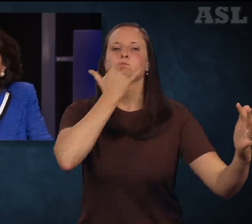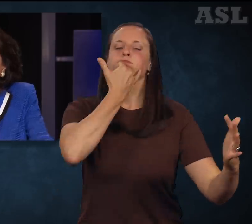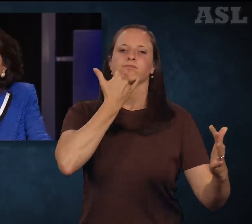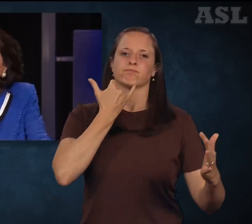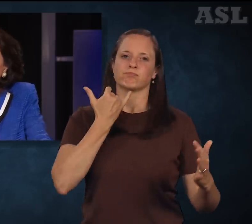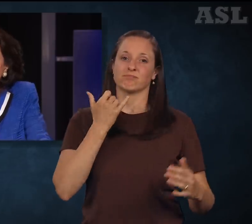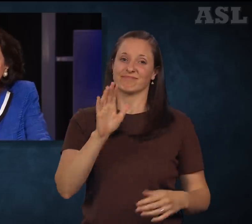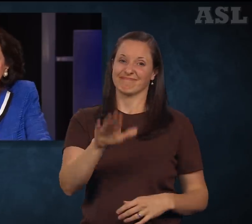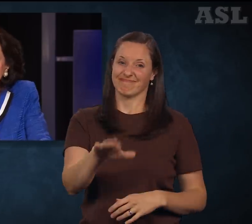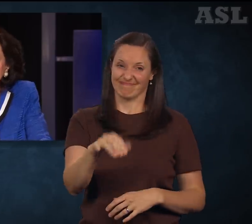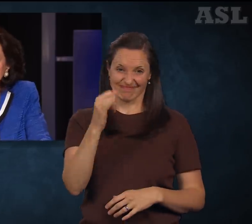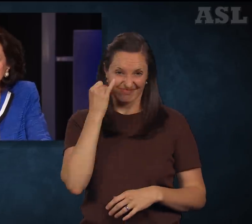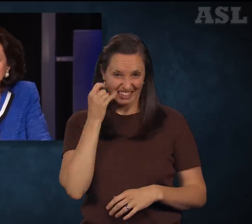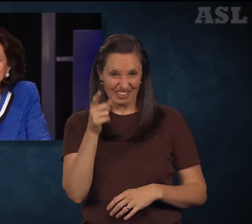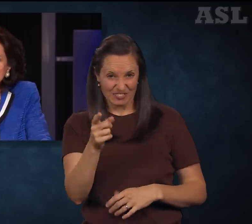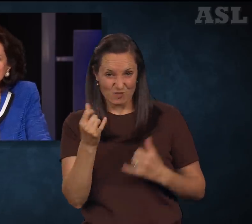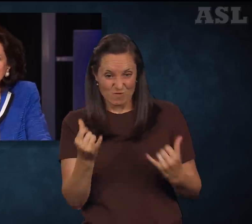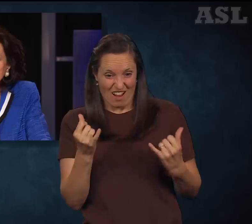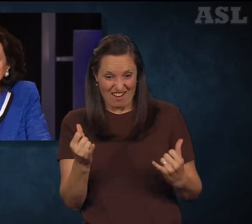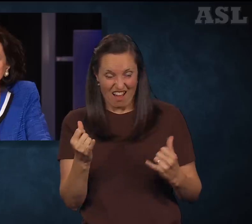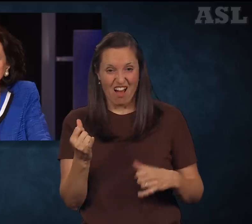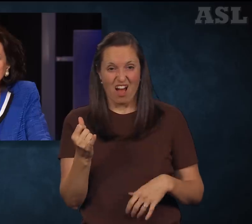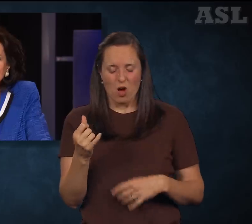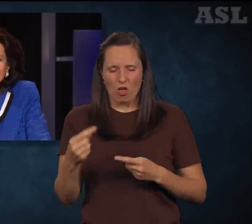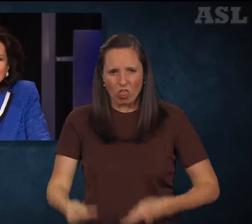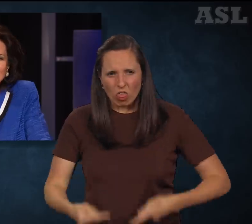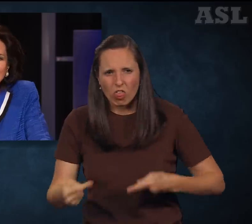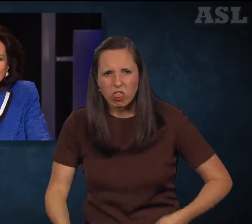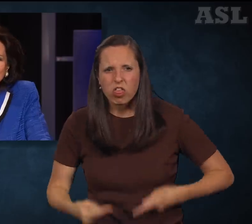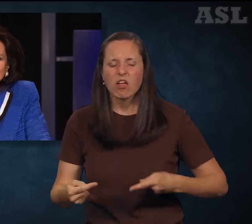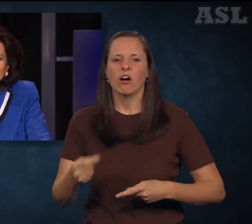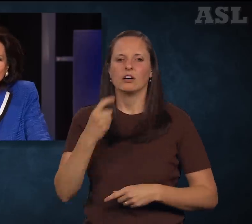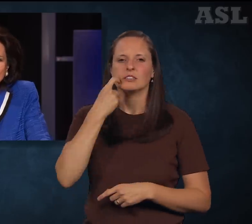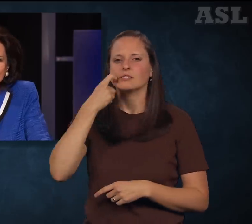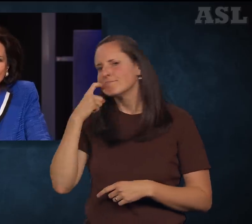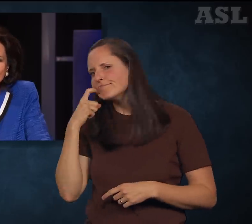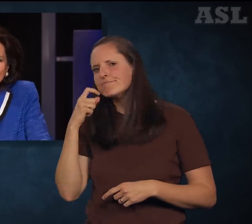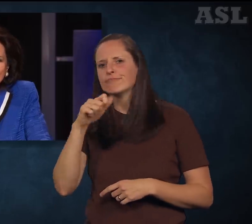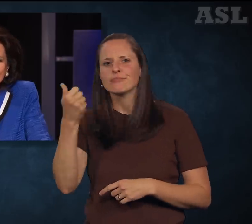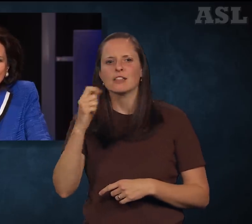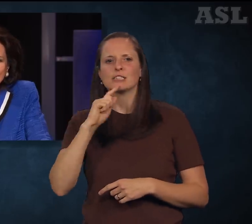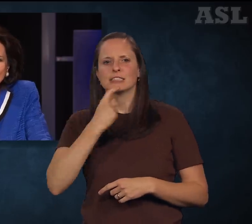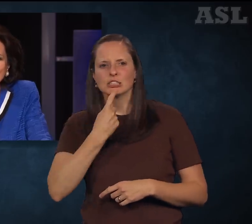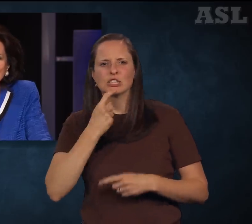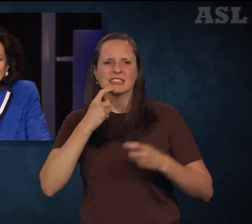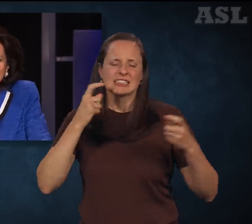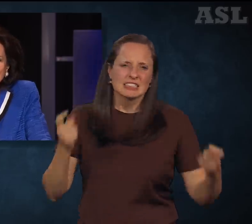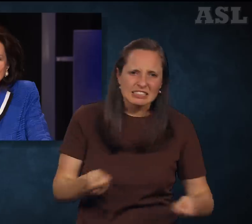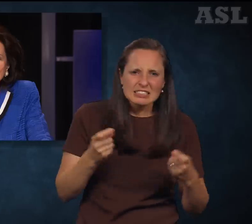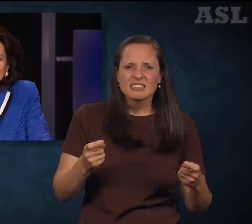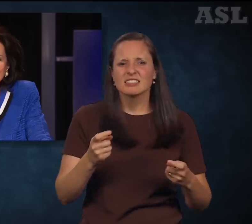GET WAY OUT OF CONTROL? IF YOU ARE PRESENTLY